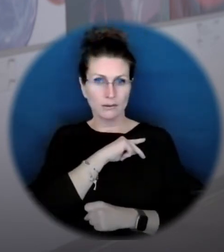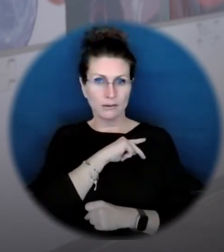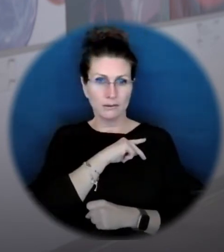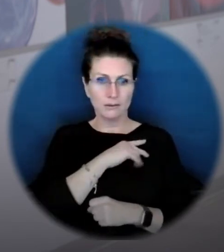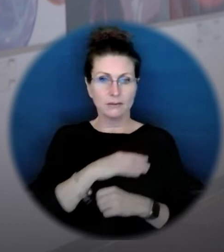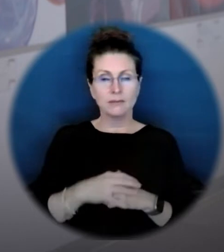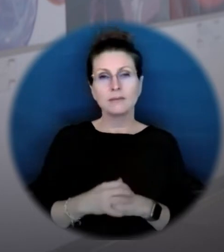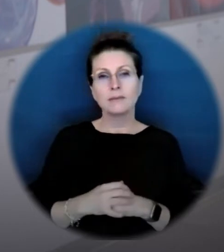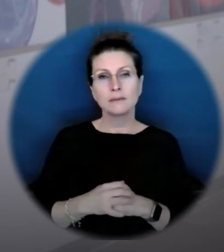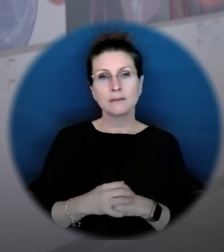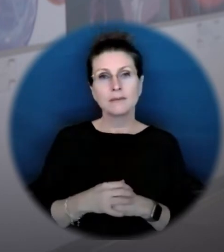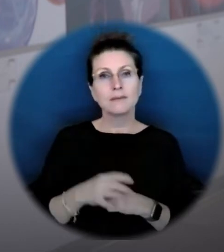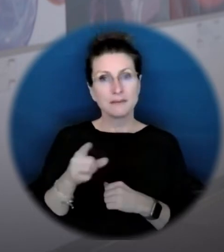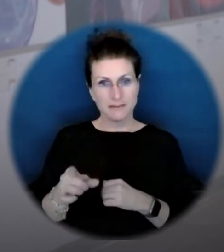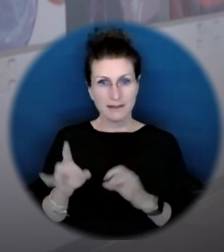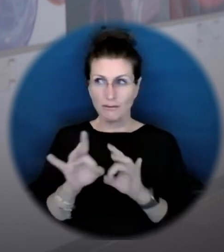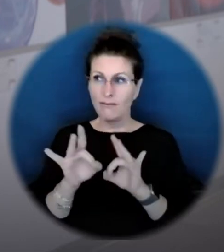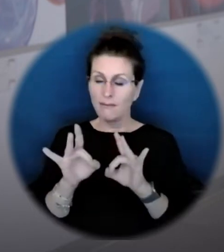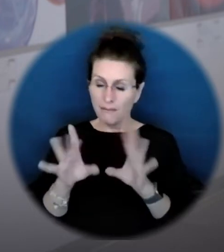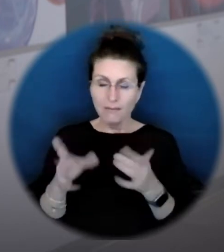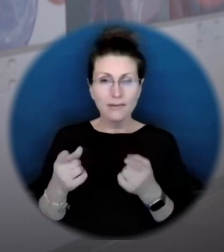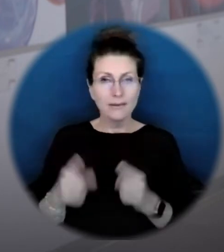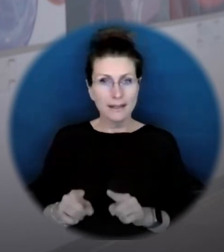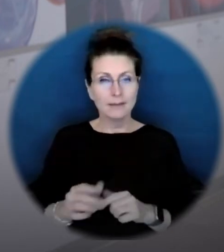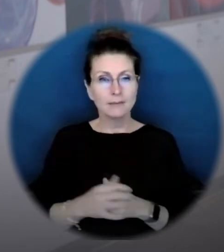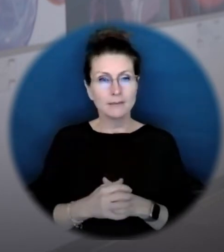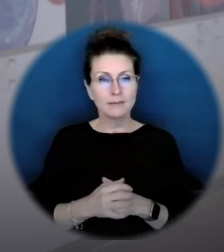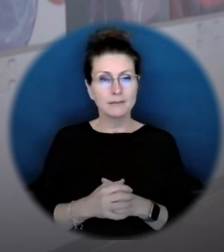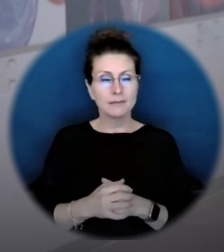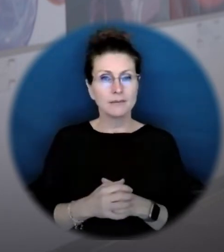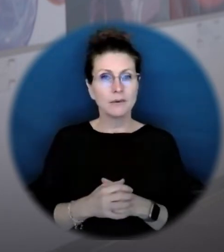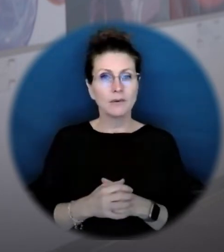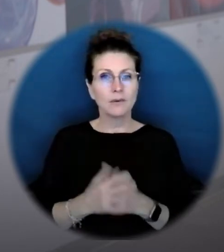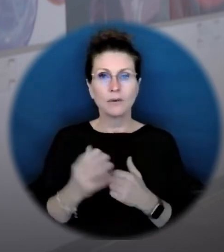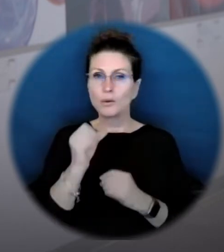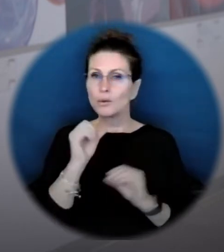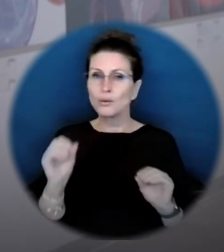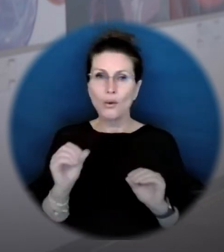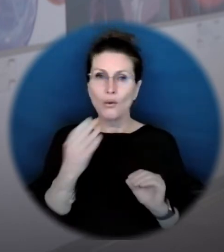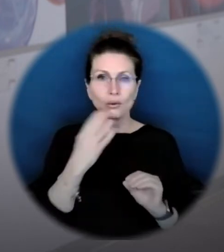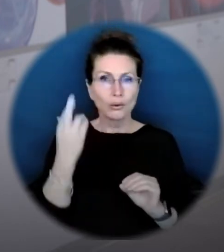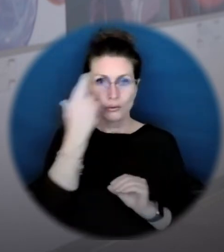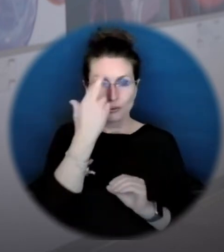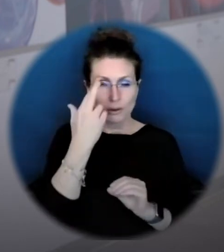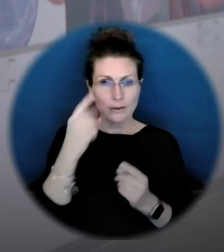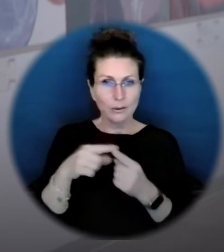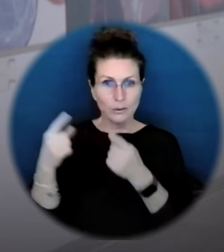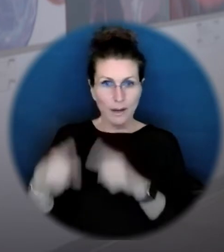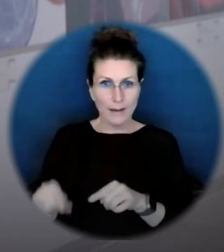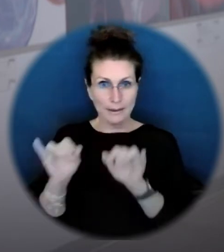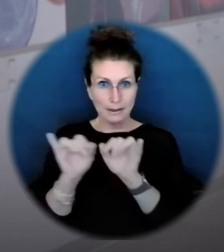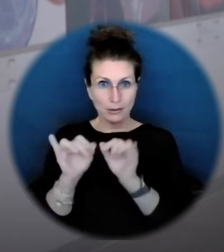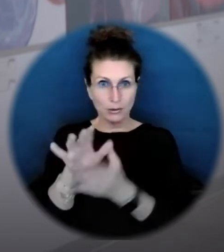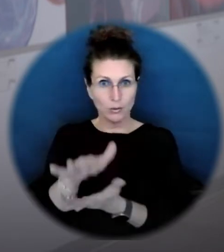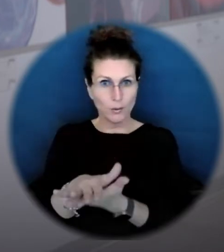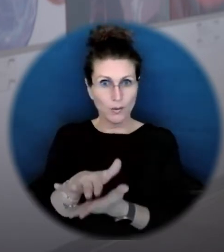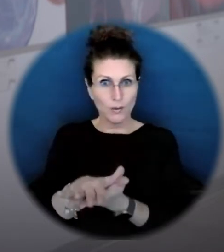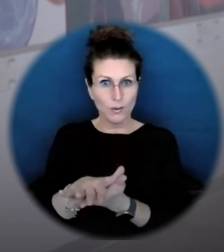After all, this devastating and senseless act took place at an engineering school,